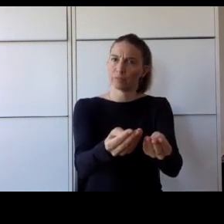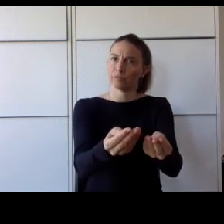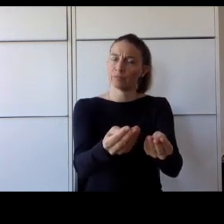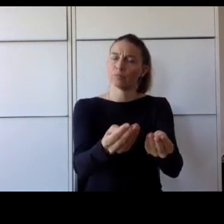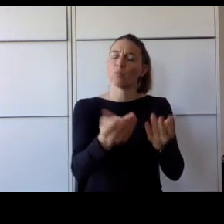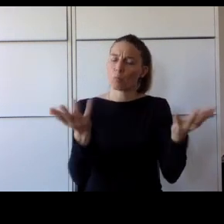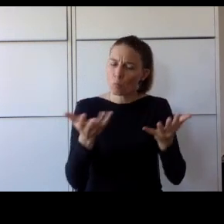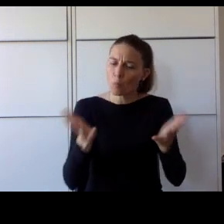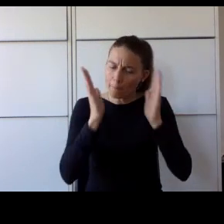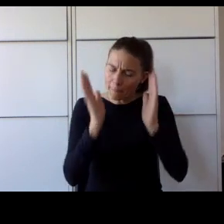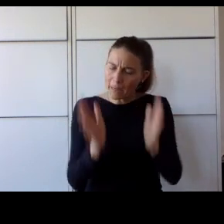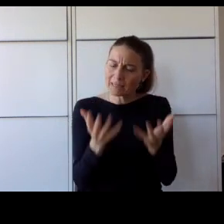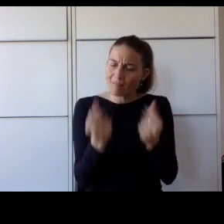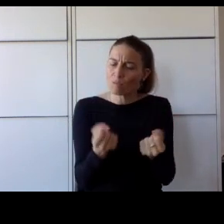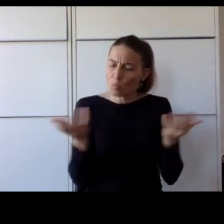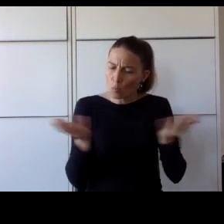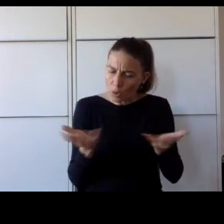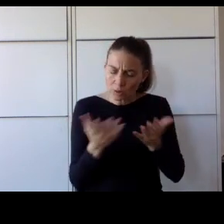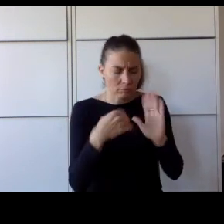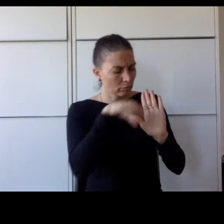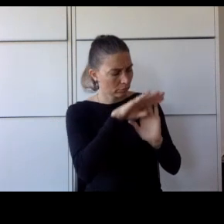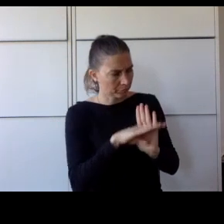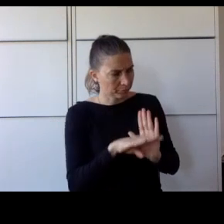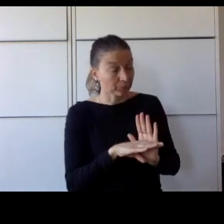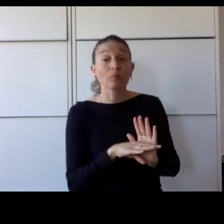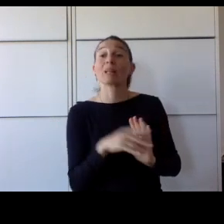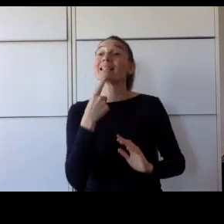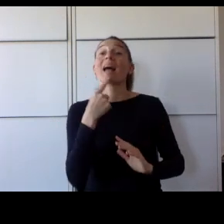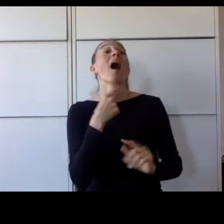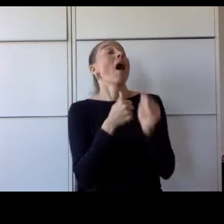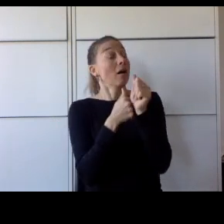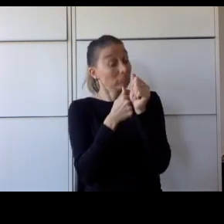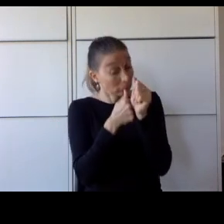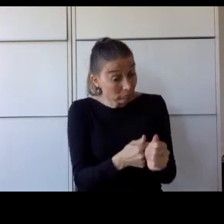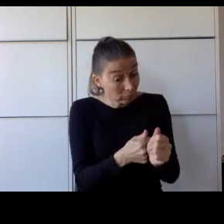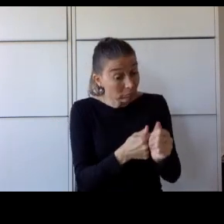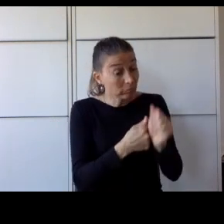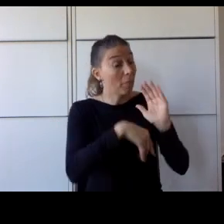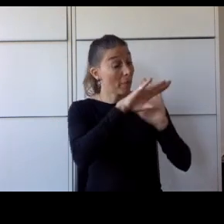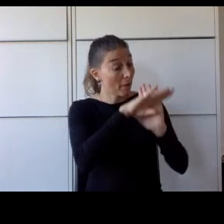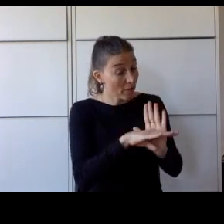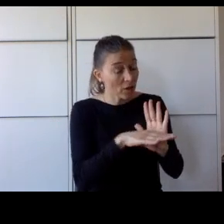by complying with those standards, manufacturers or service providers